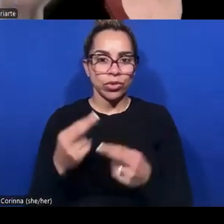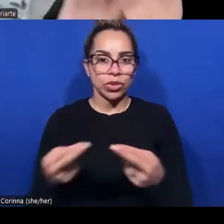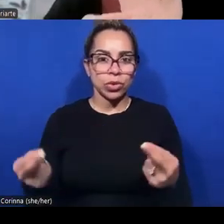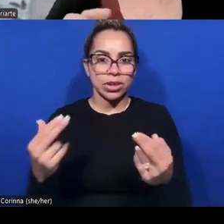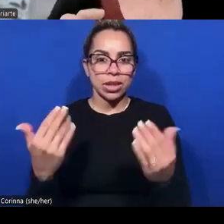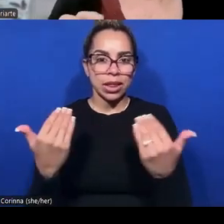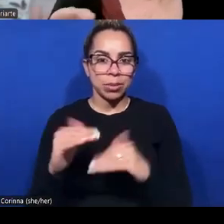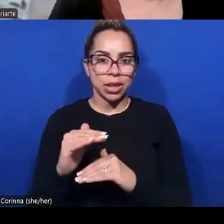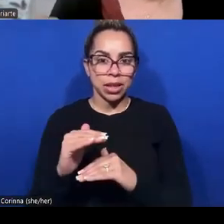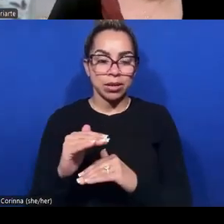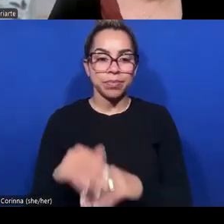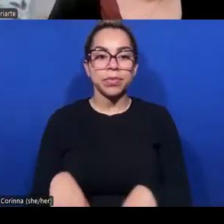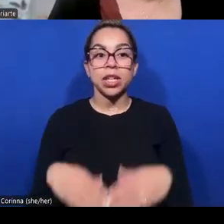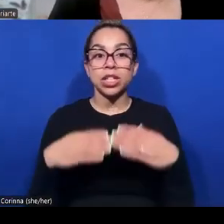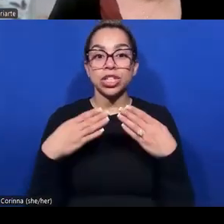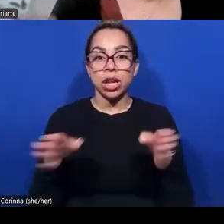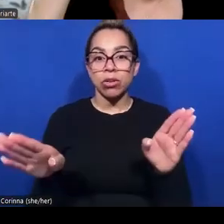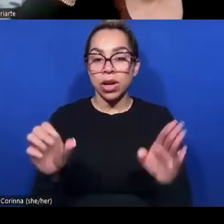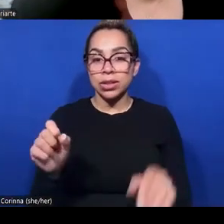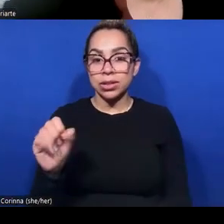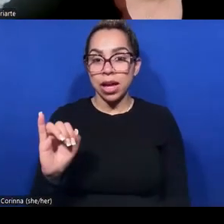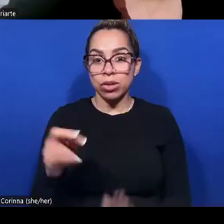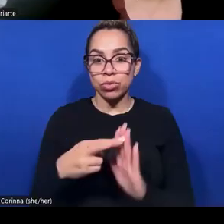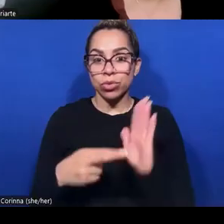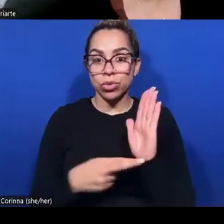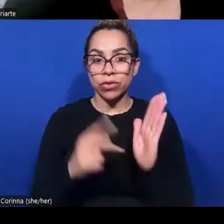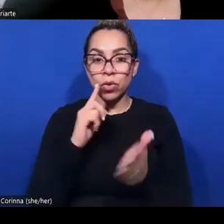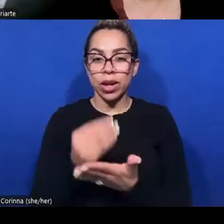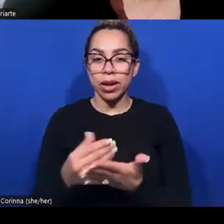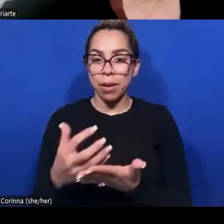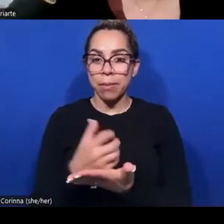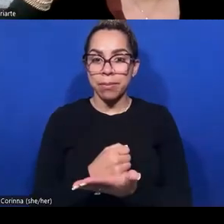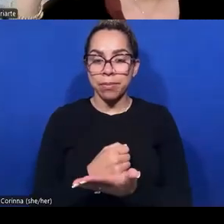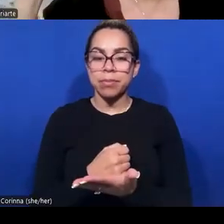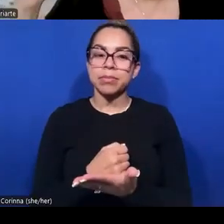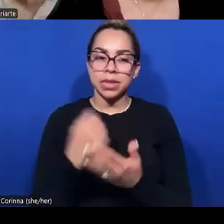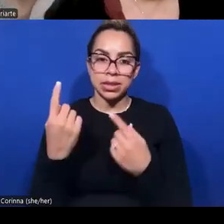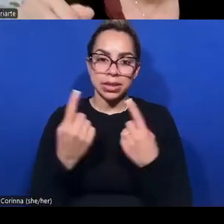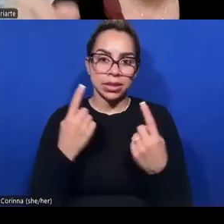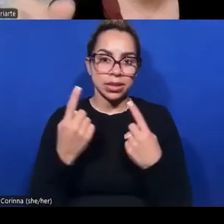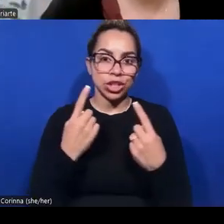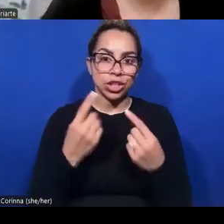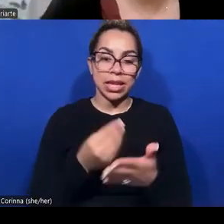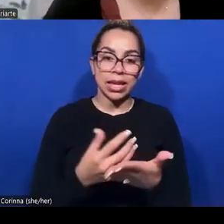The general SSI rule for income is that income is considered income in the month you receive it.